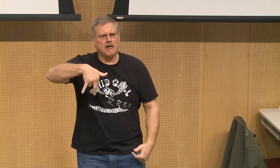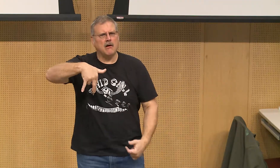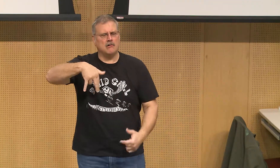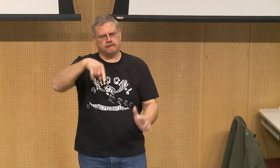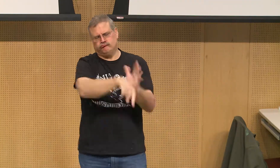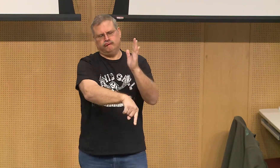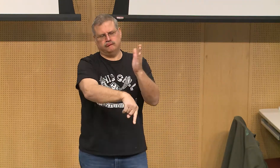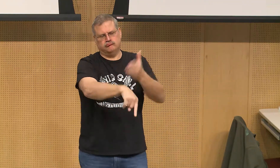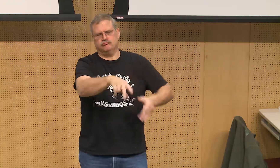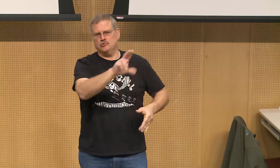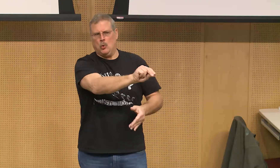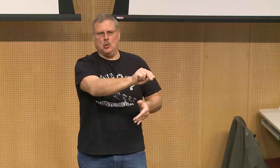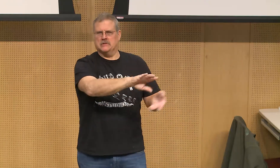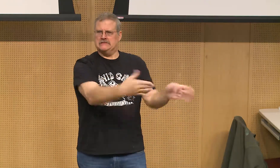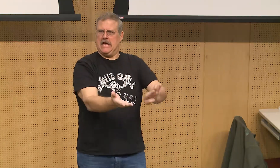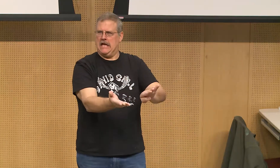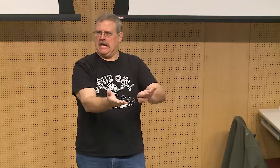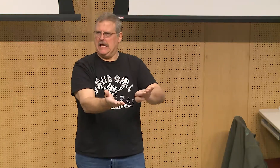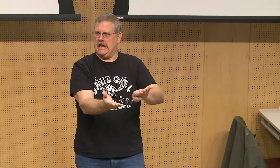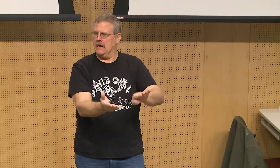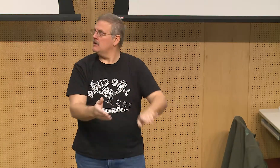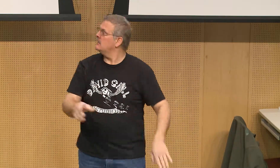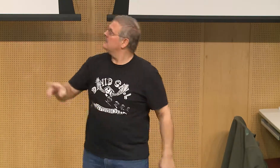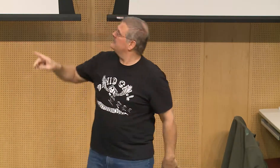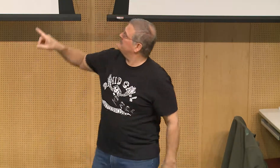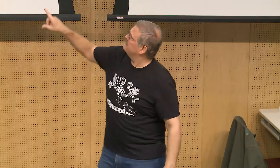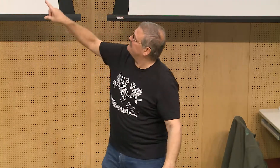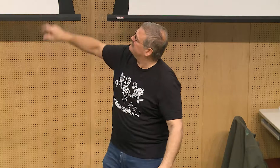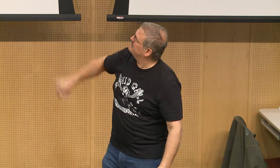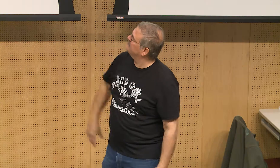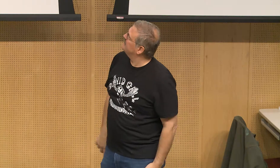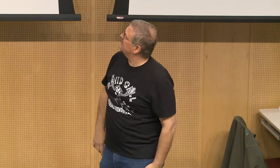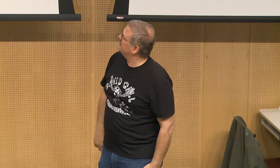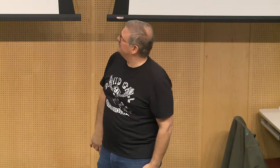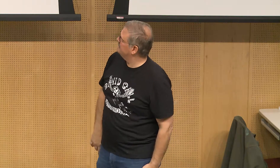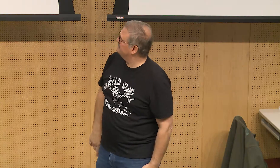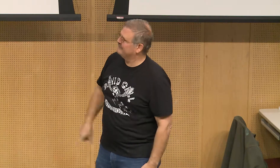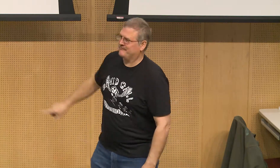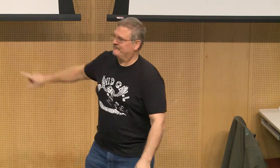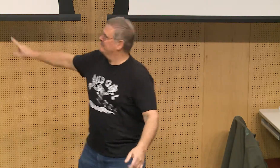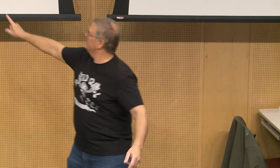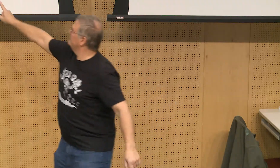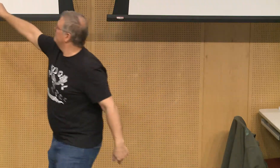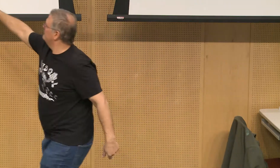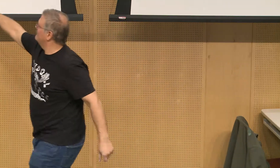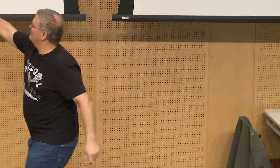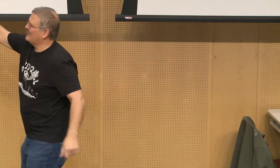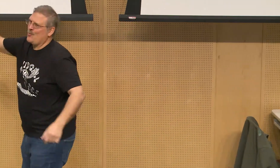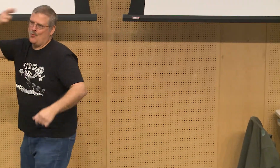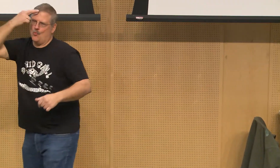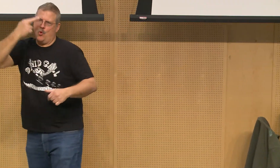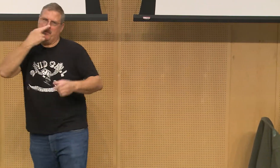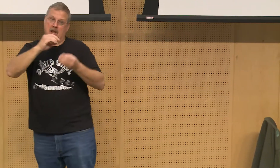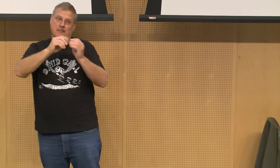It's to symbolize the death of sign language or the oppression of it. I put the Roman numerals